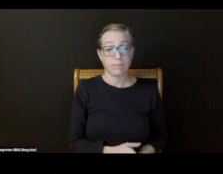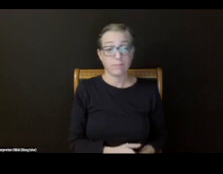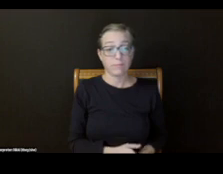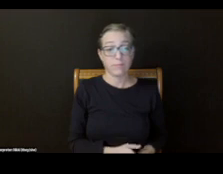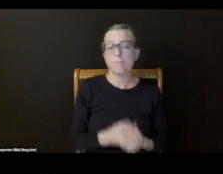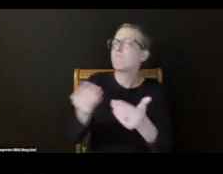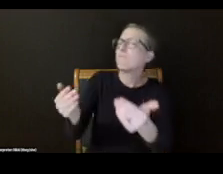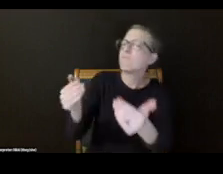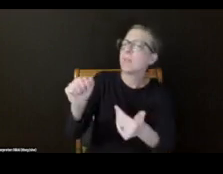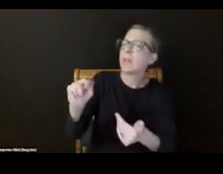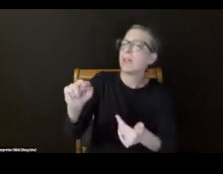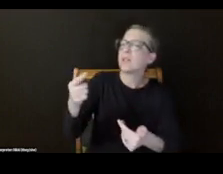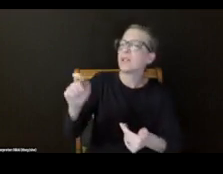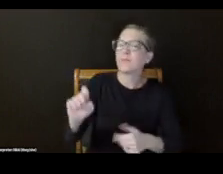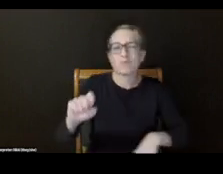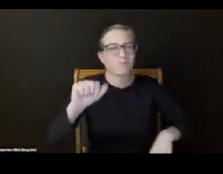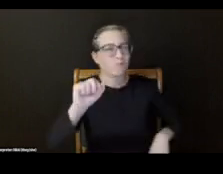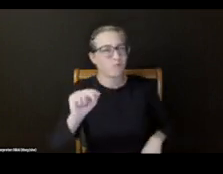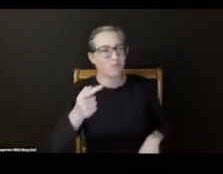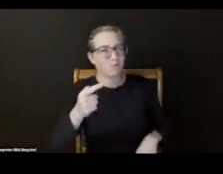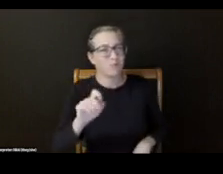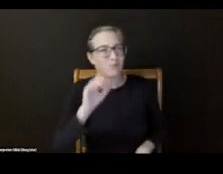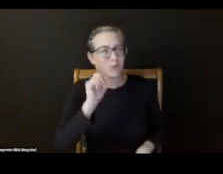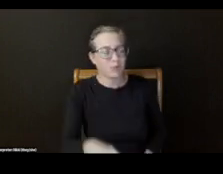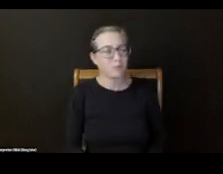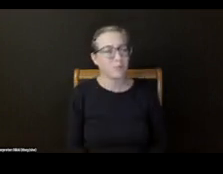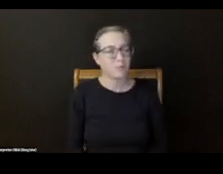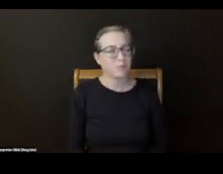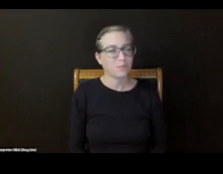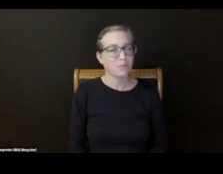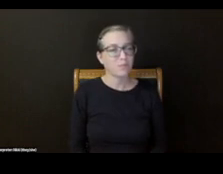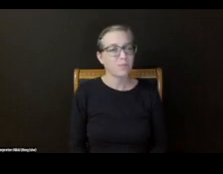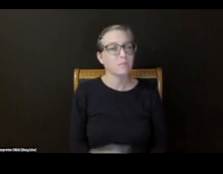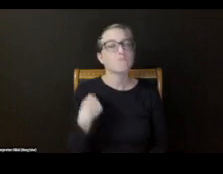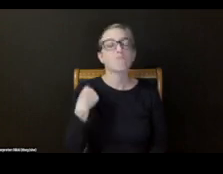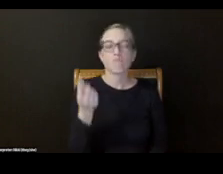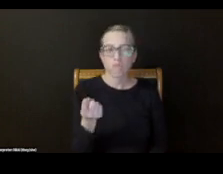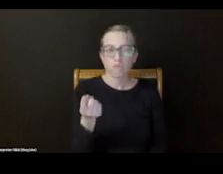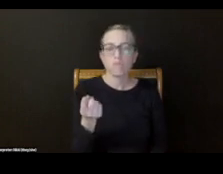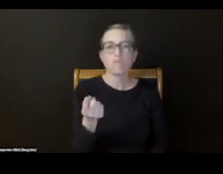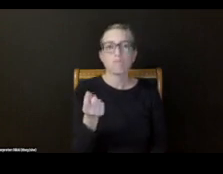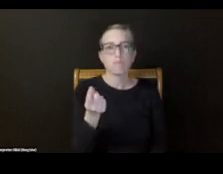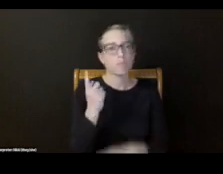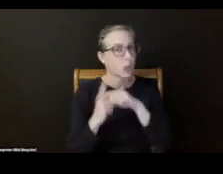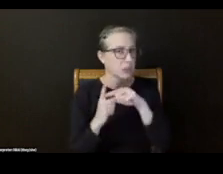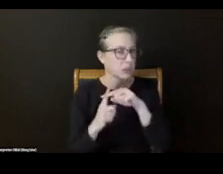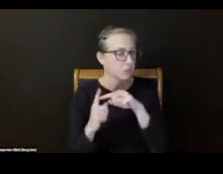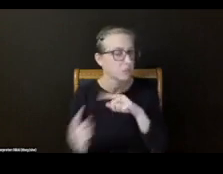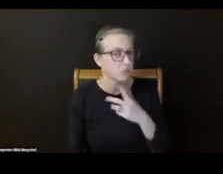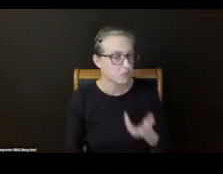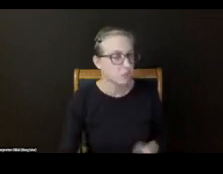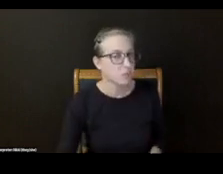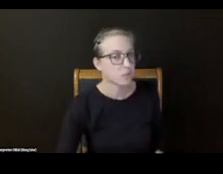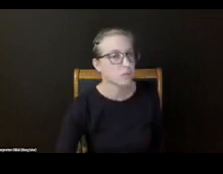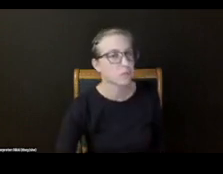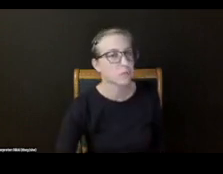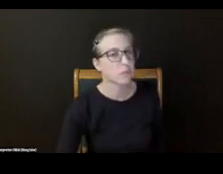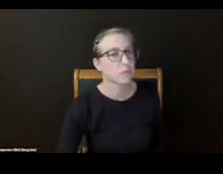Okay. So, it's been positive and I'm going to focus on